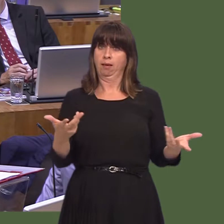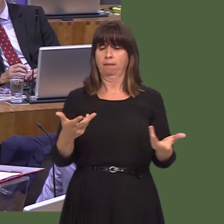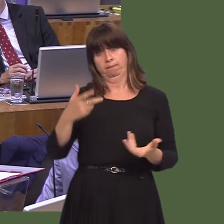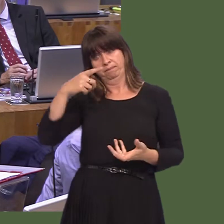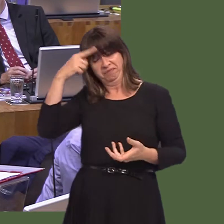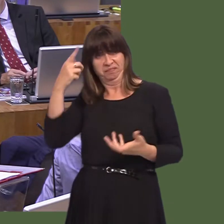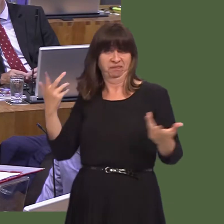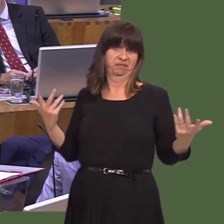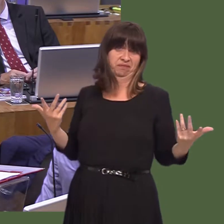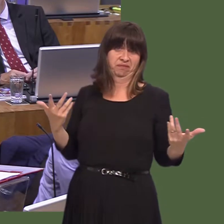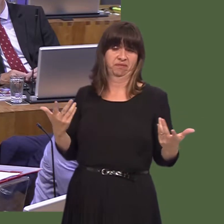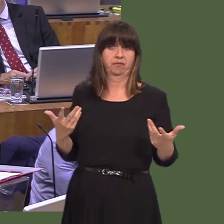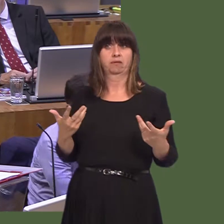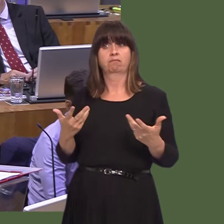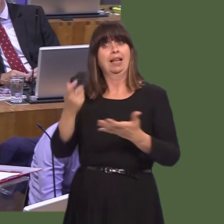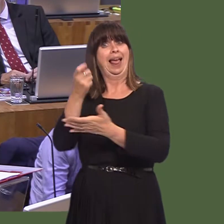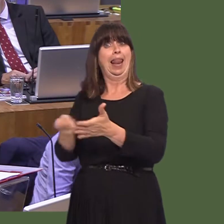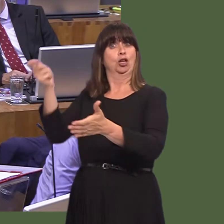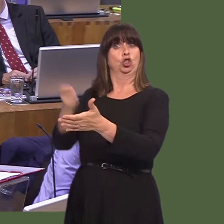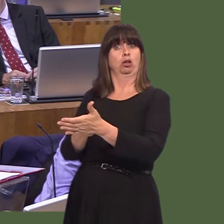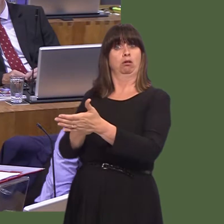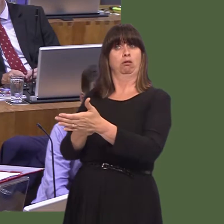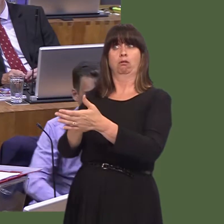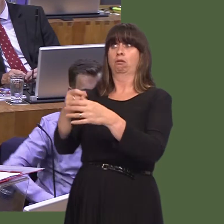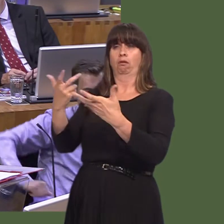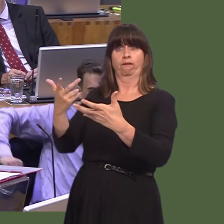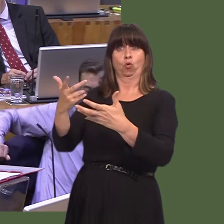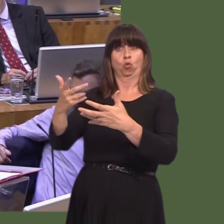If there is then, for example, a general election if that deal is rejected, and that produces